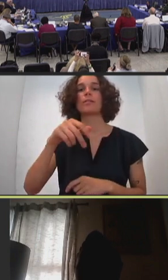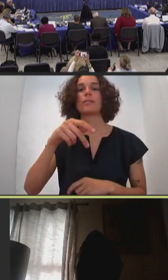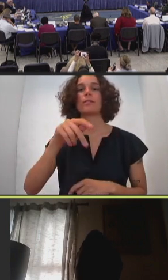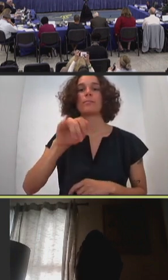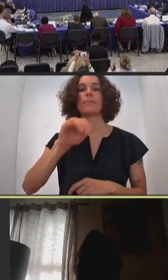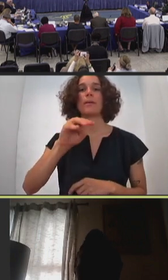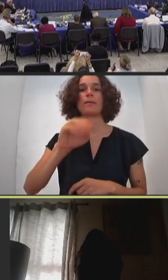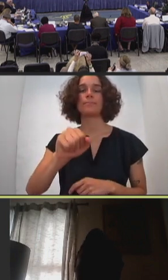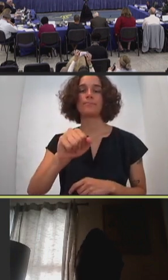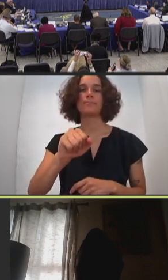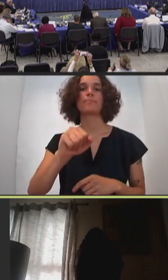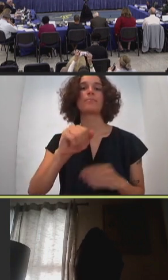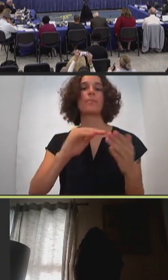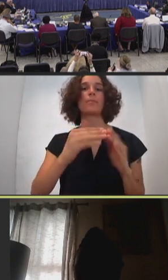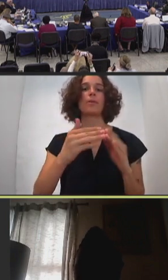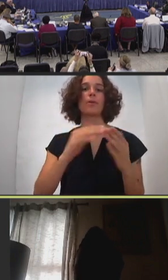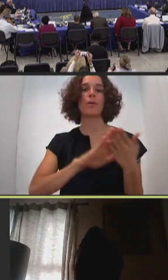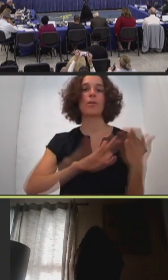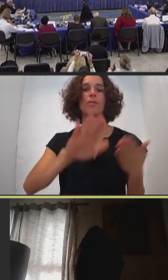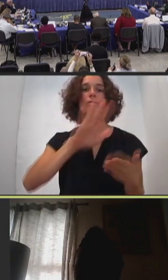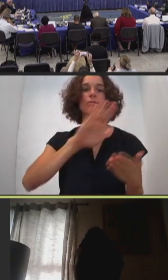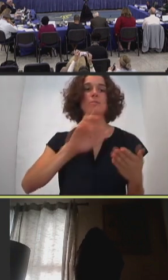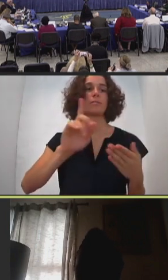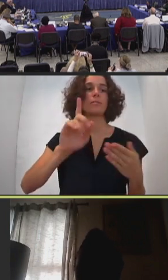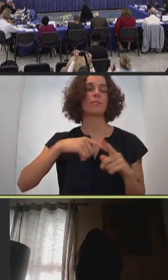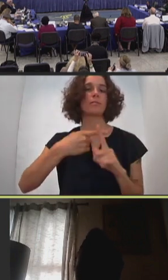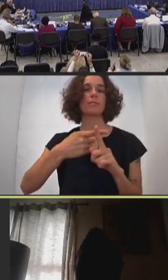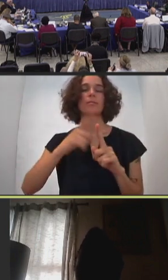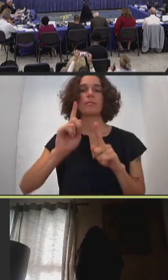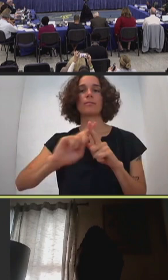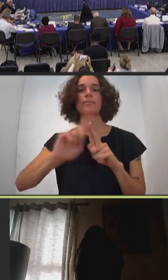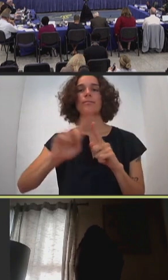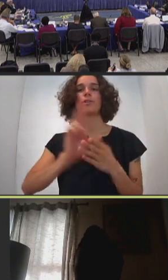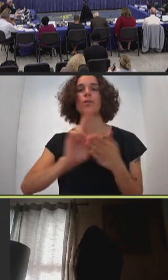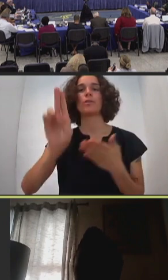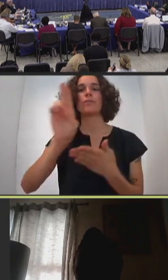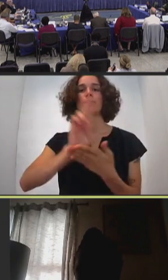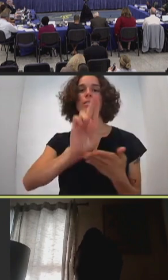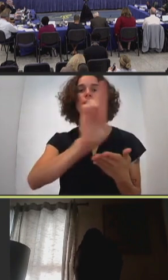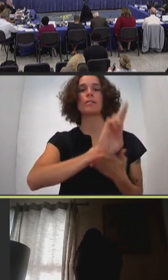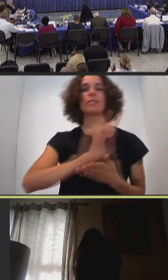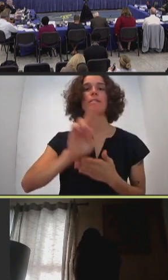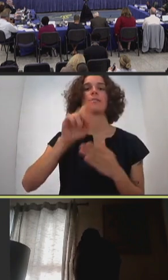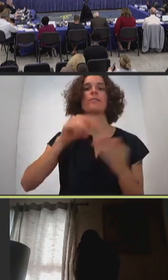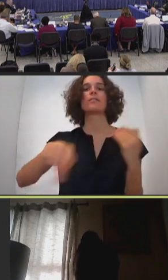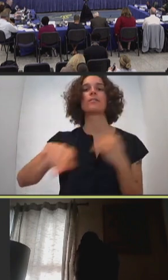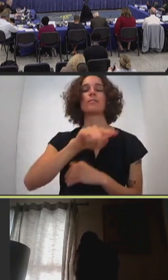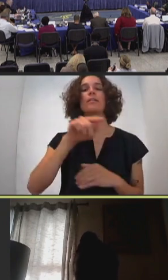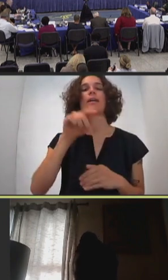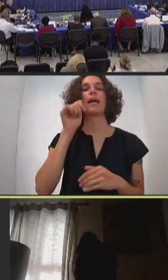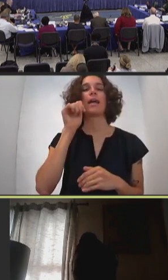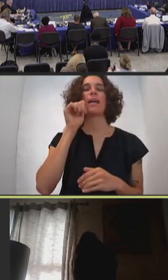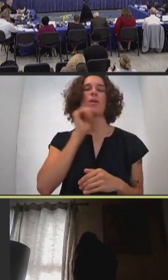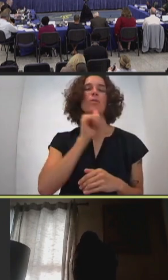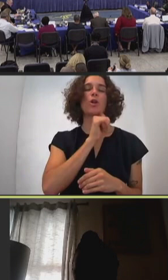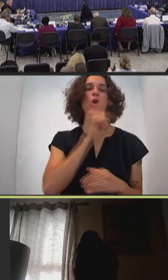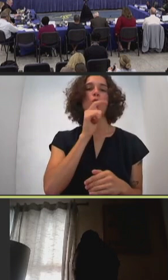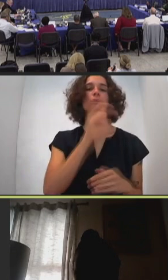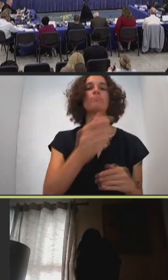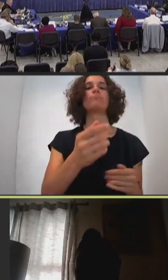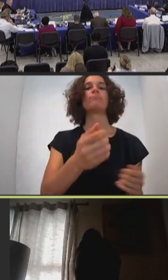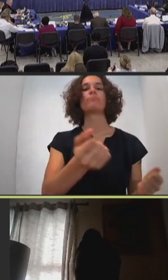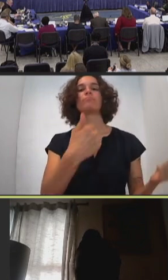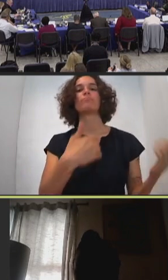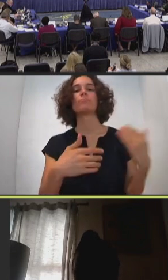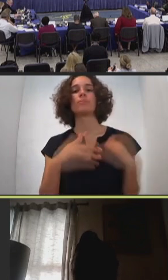and as well as different universities in Arizona that give us students. Next slide, please.